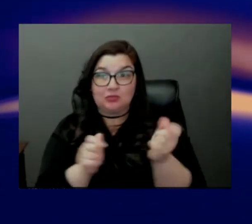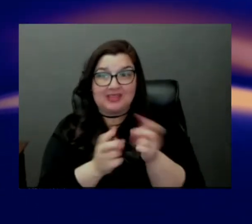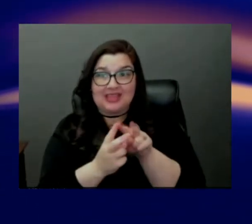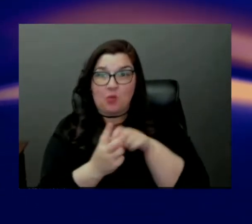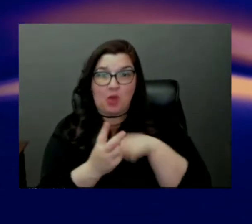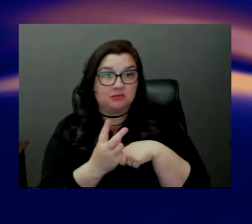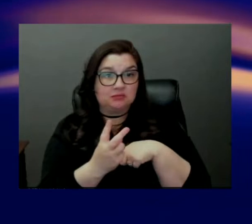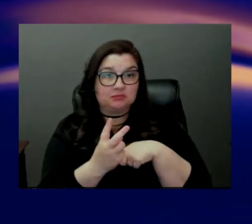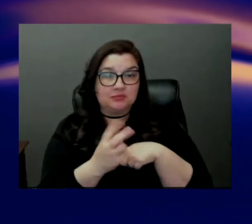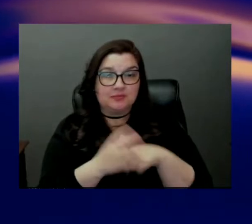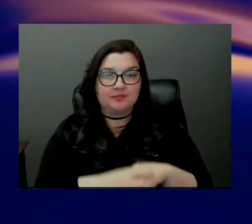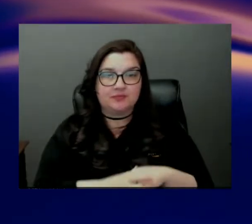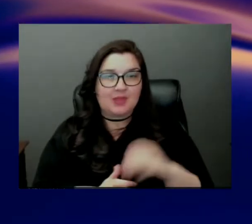Wow, that's super interesting.